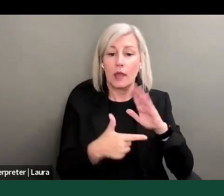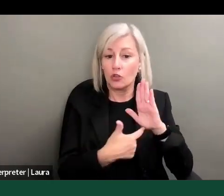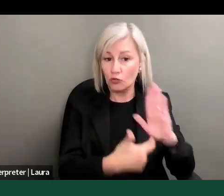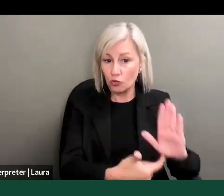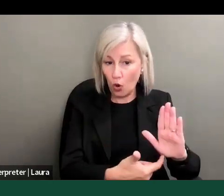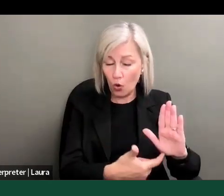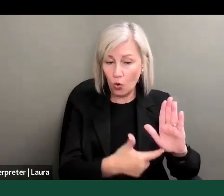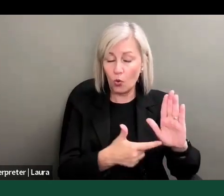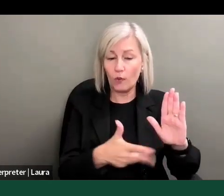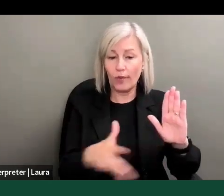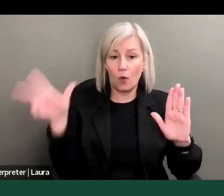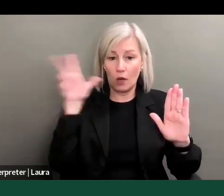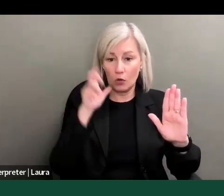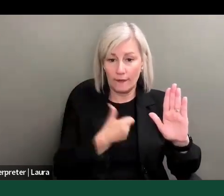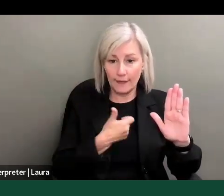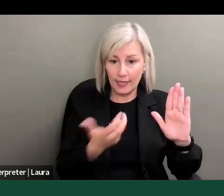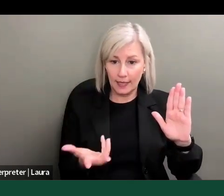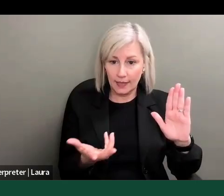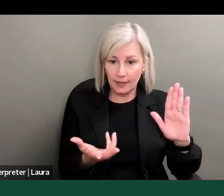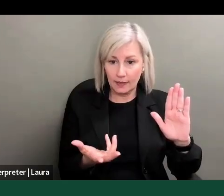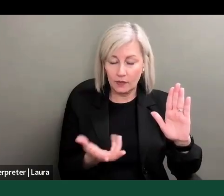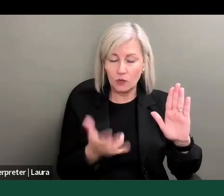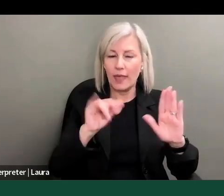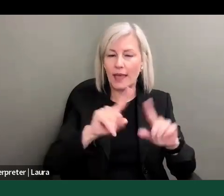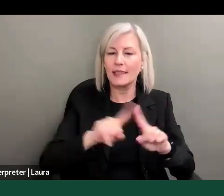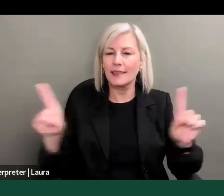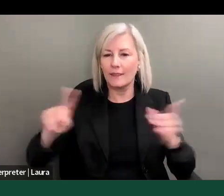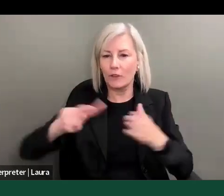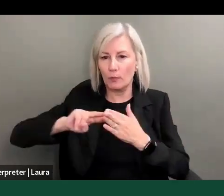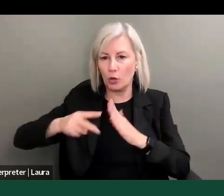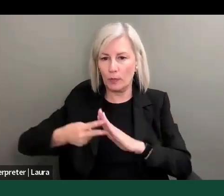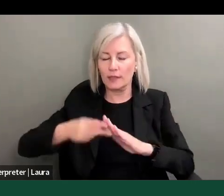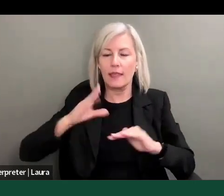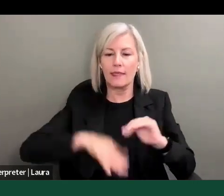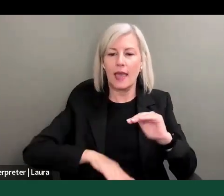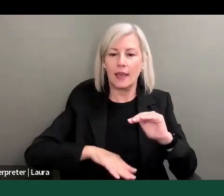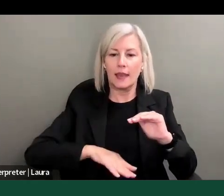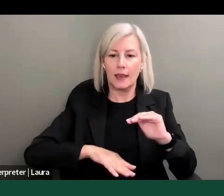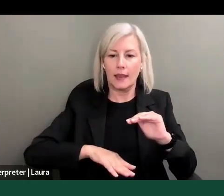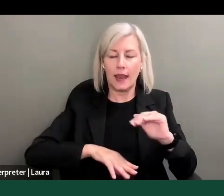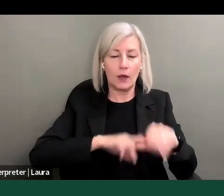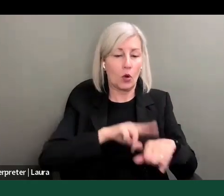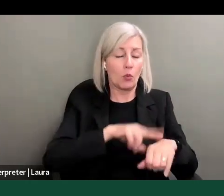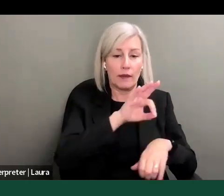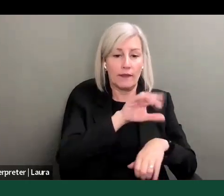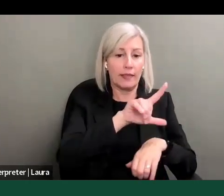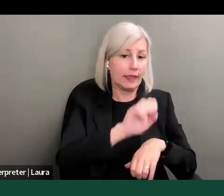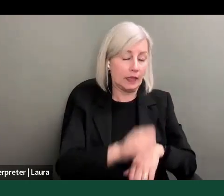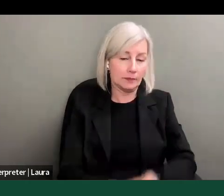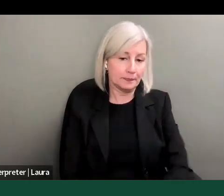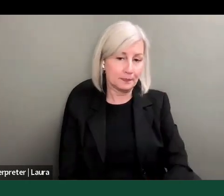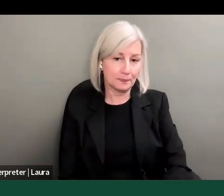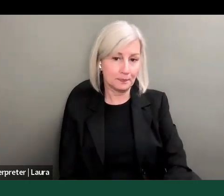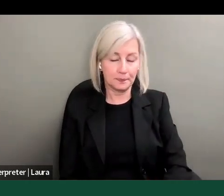So, that has a different purpose than a classic functional listening evaluation.